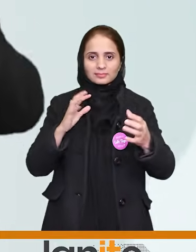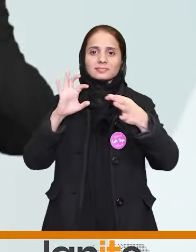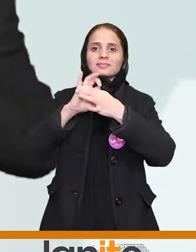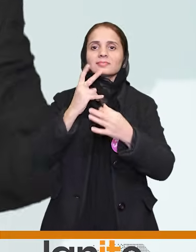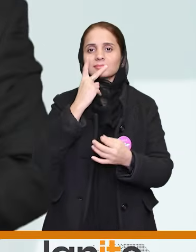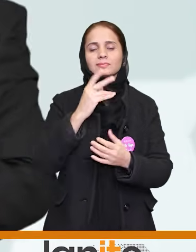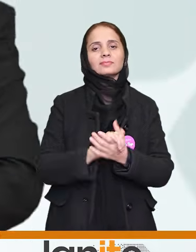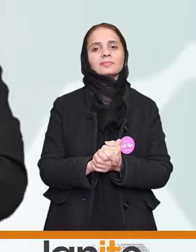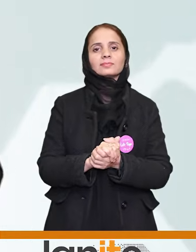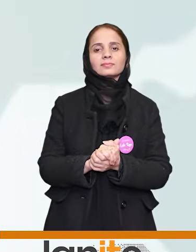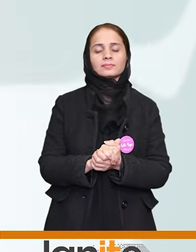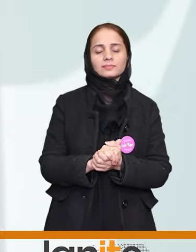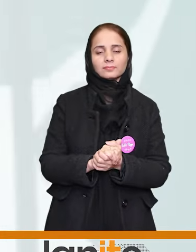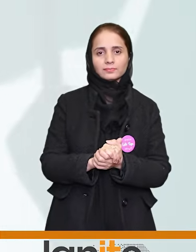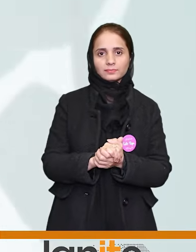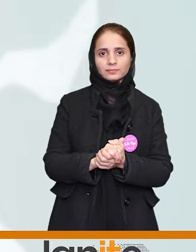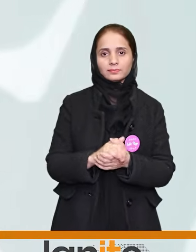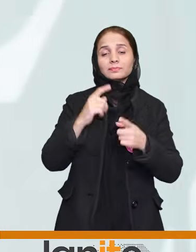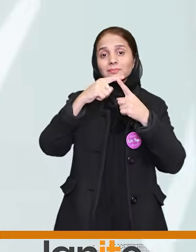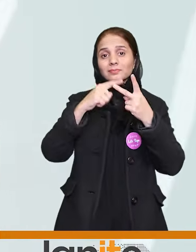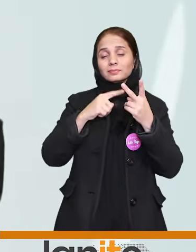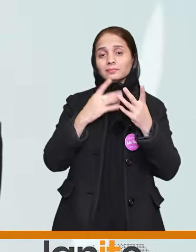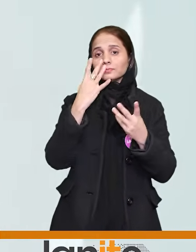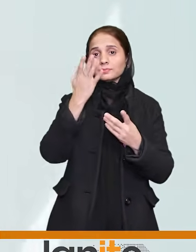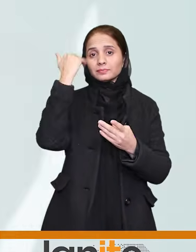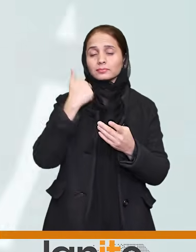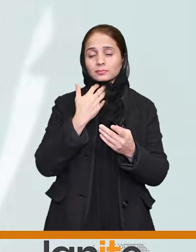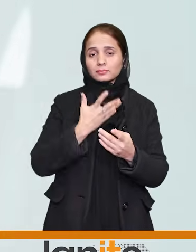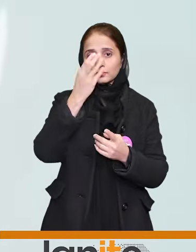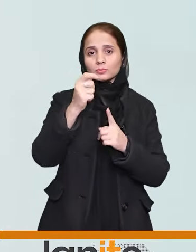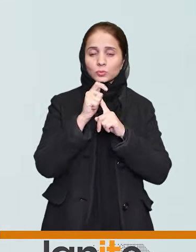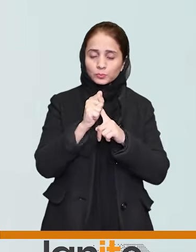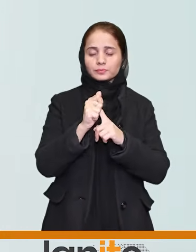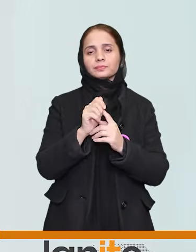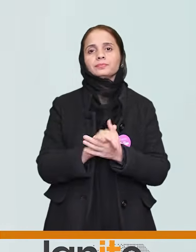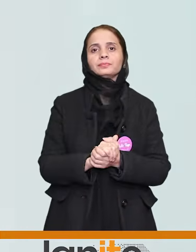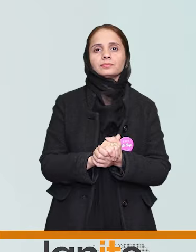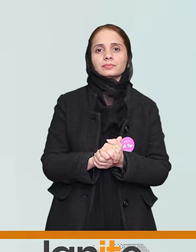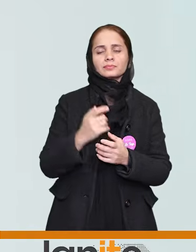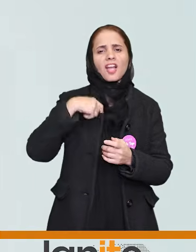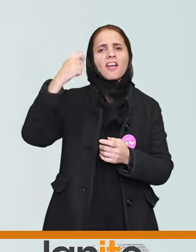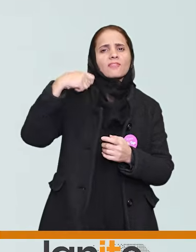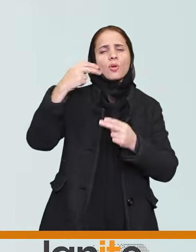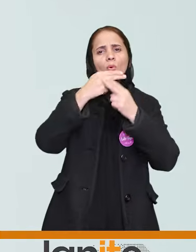I am giving you 4 rules of professionalism that I have learned over the time. Needless to say, we have moved ahead so much in this video